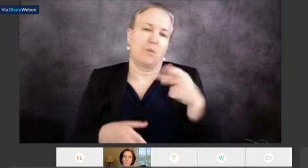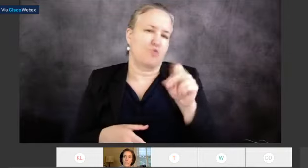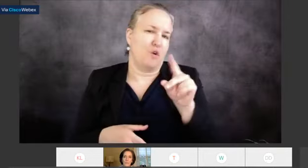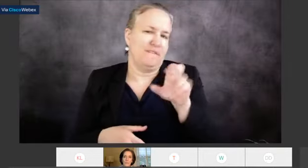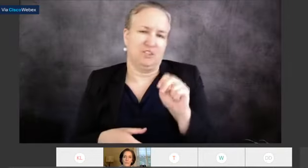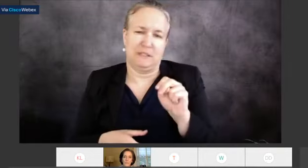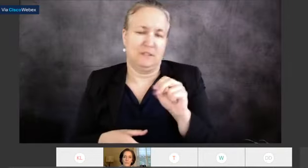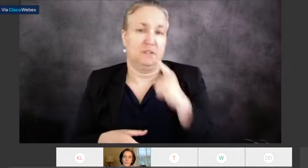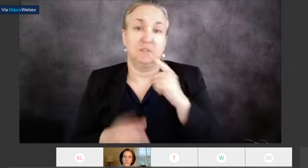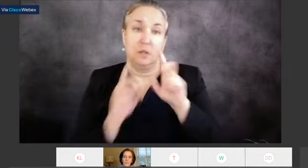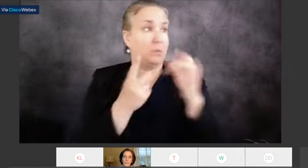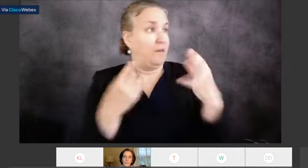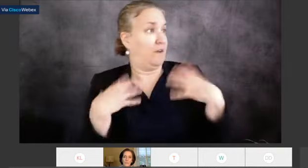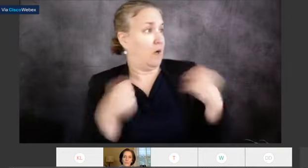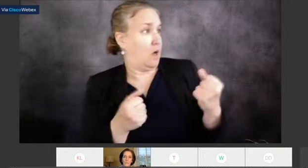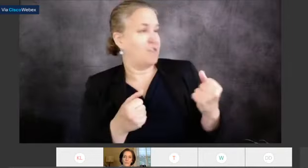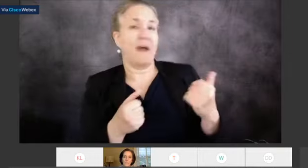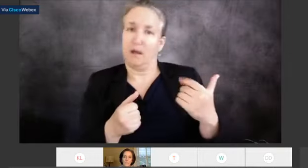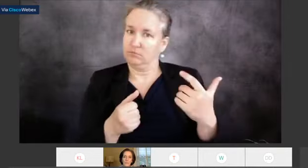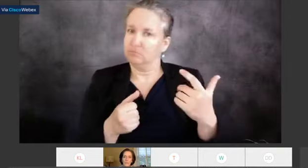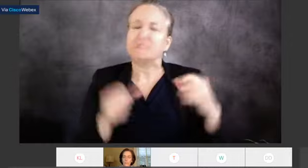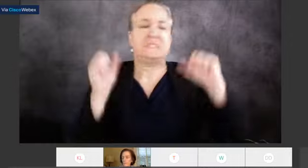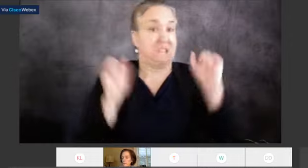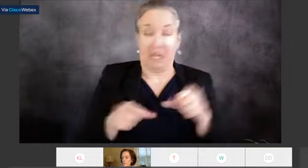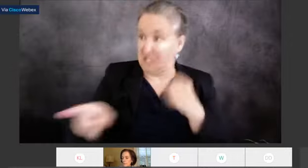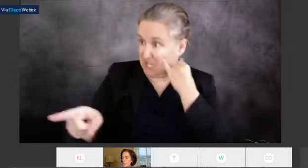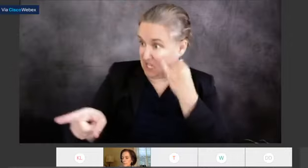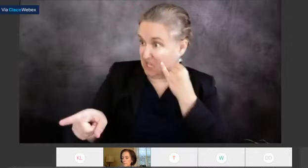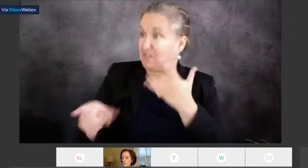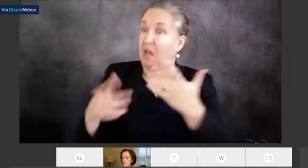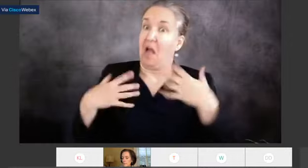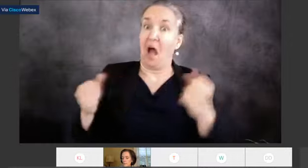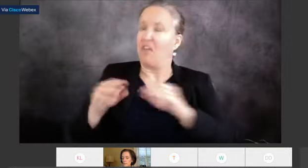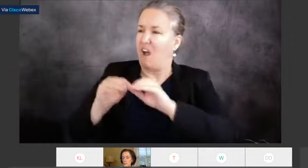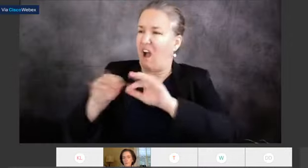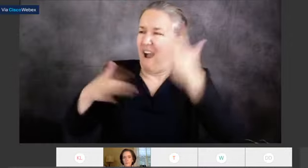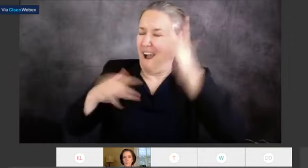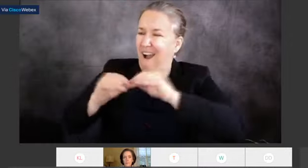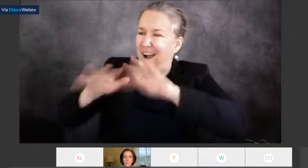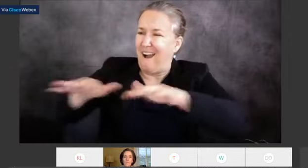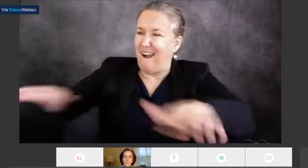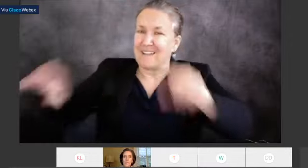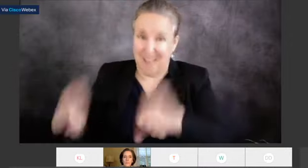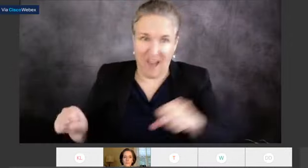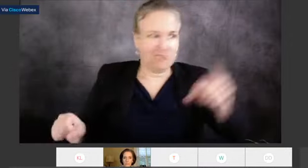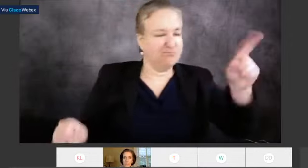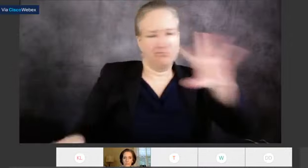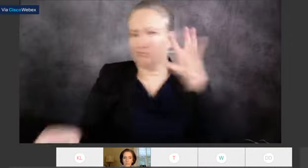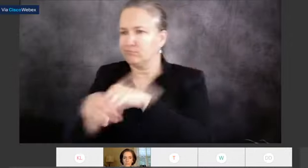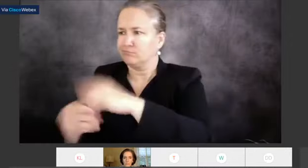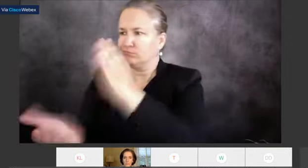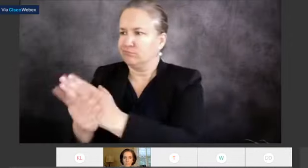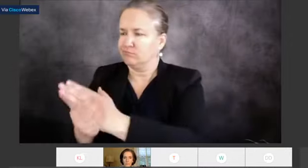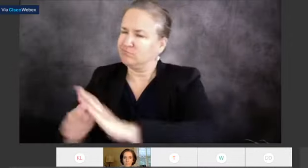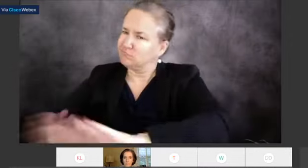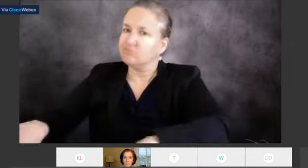can take action when there is a threat to the health and health safety and welfare of the public but in all situations where the county